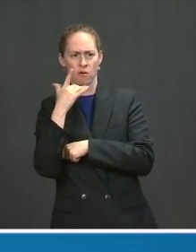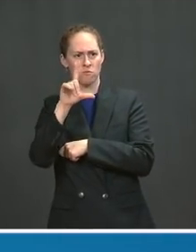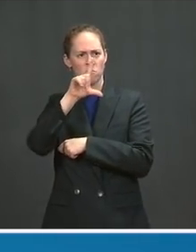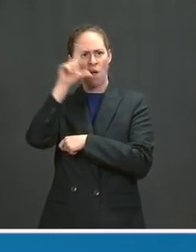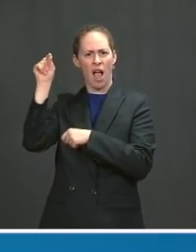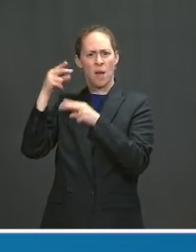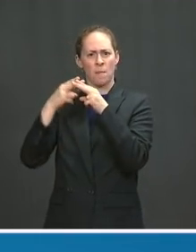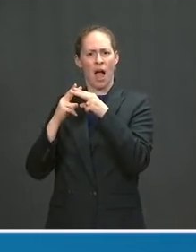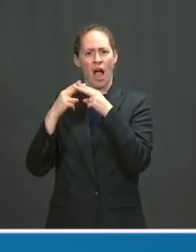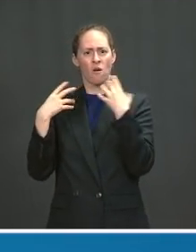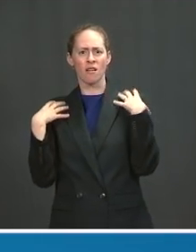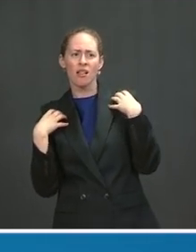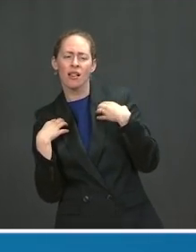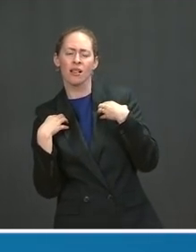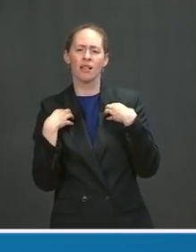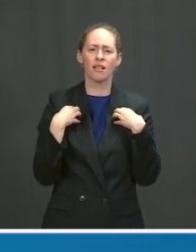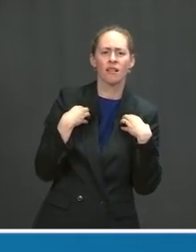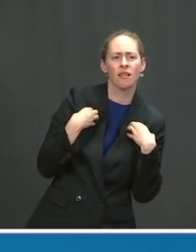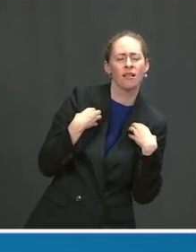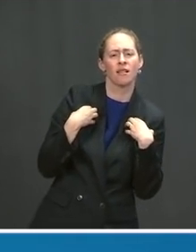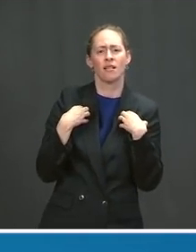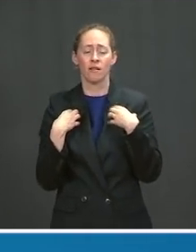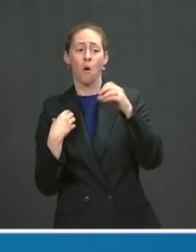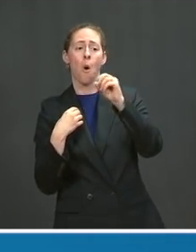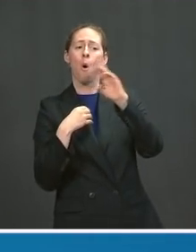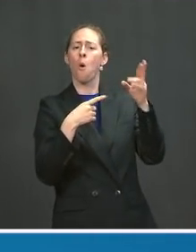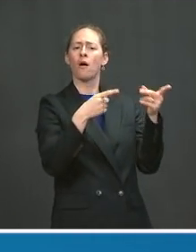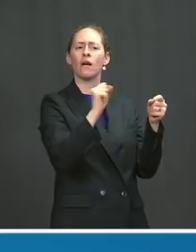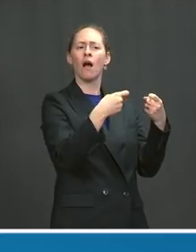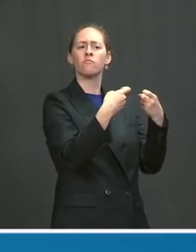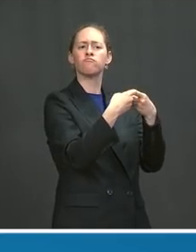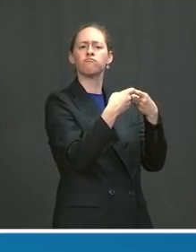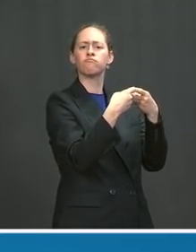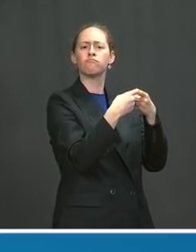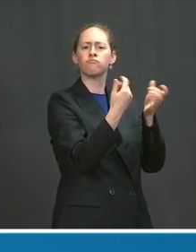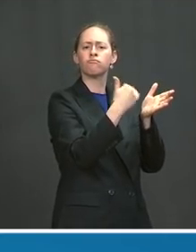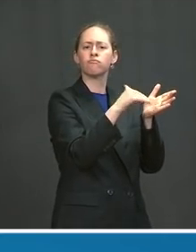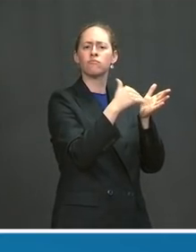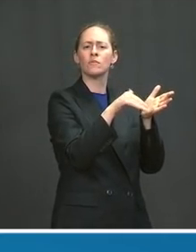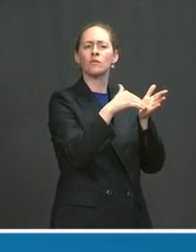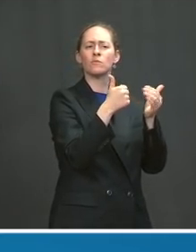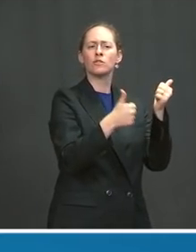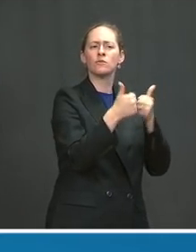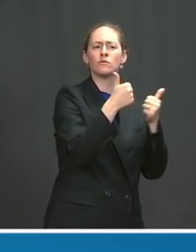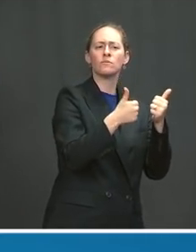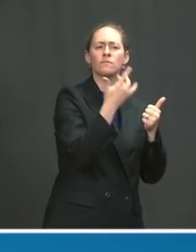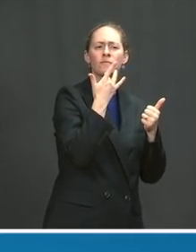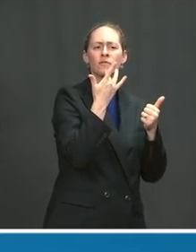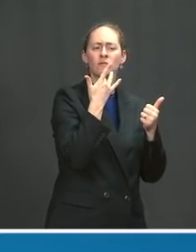and I am positive she will tell you a solar panel, and so would he.